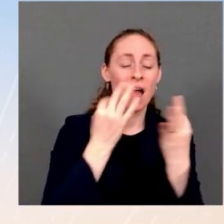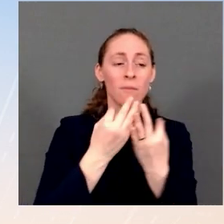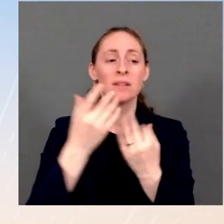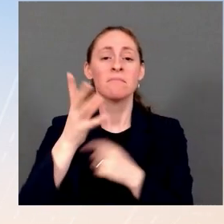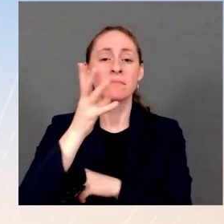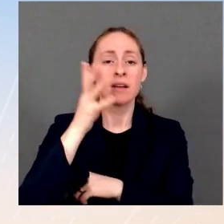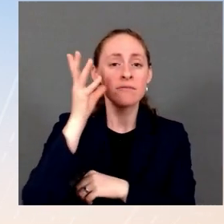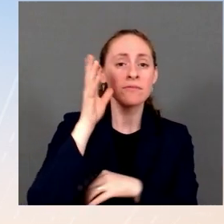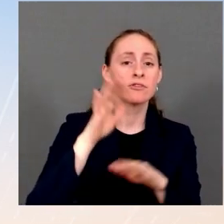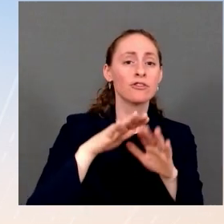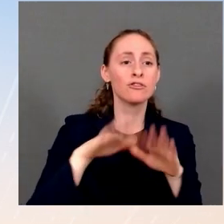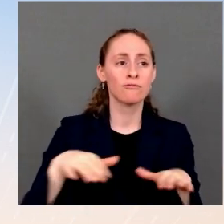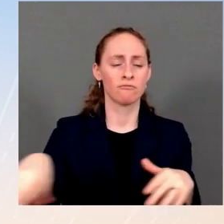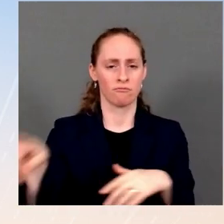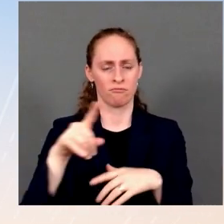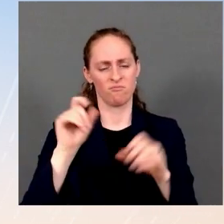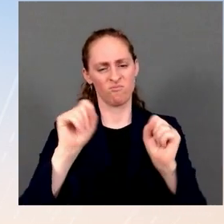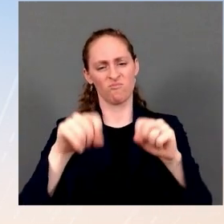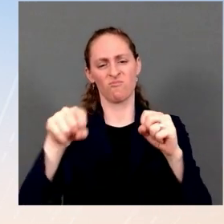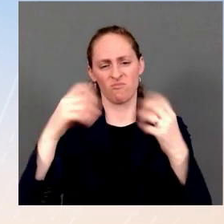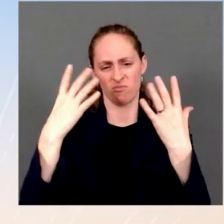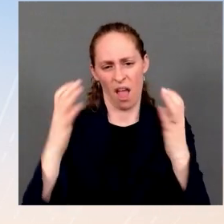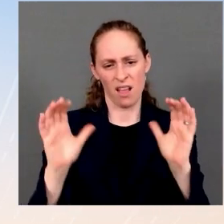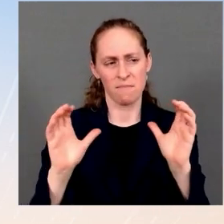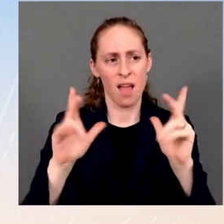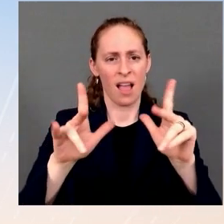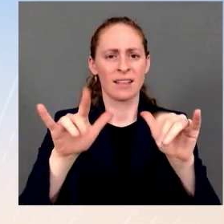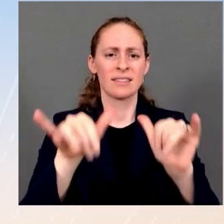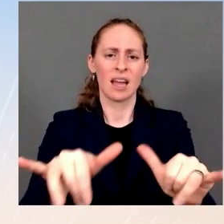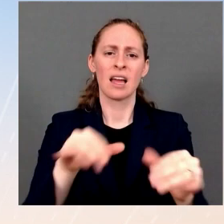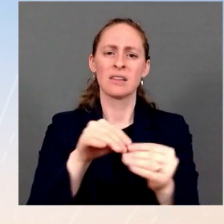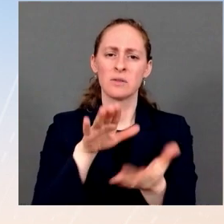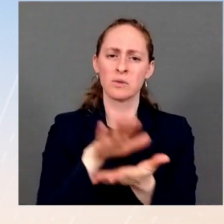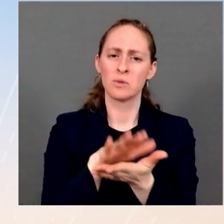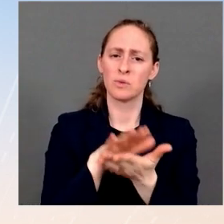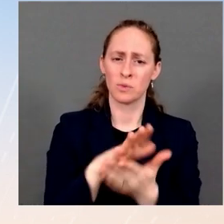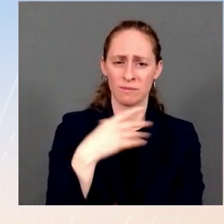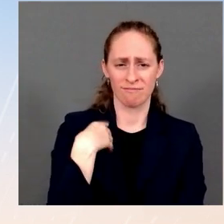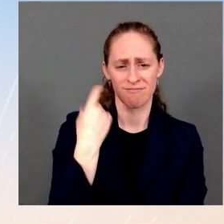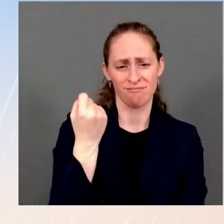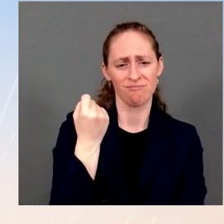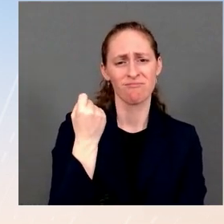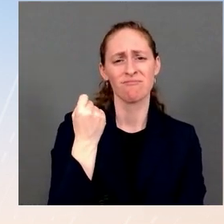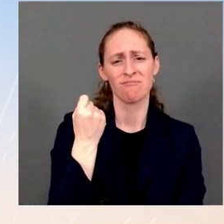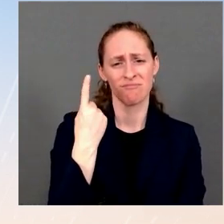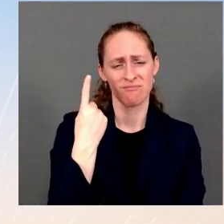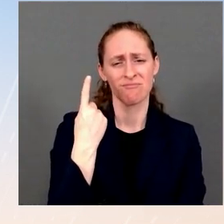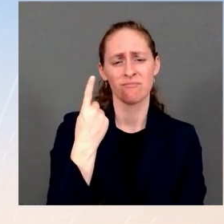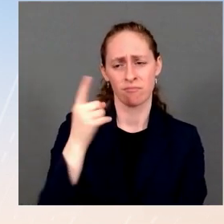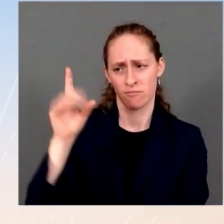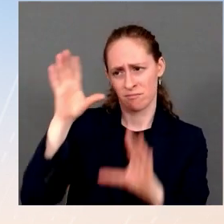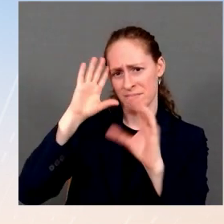It's why he pushed so hard to pass the American Rescue Plan, which is giving schools funding to continue implementing